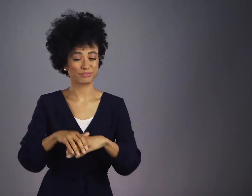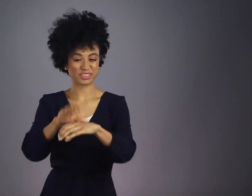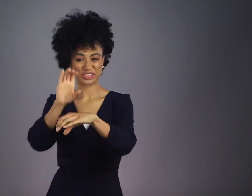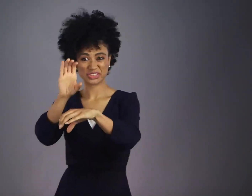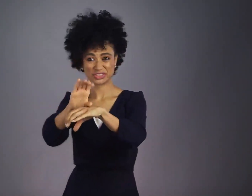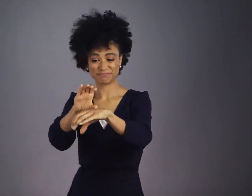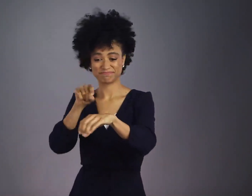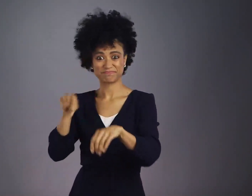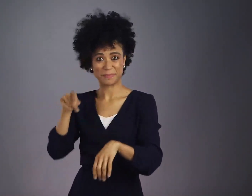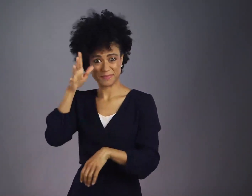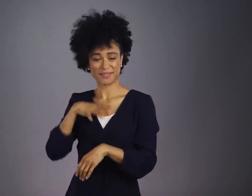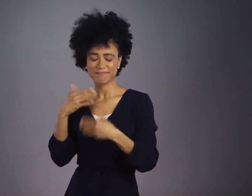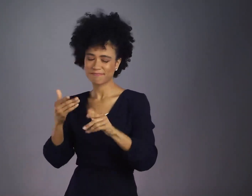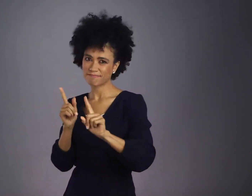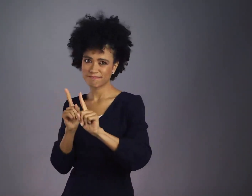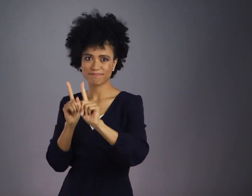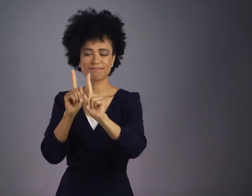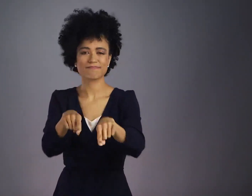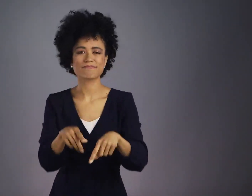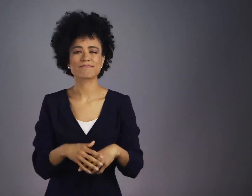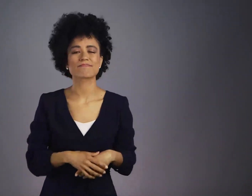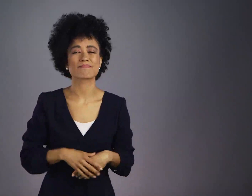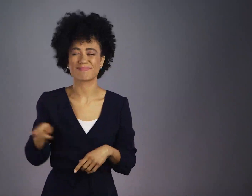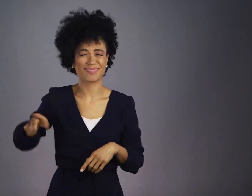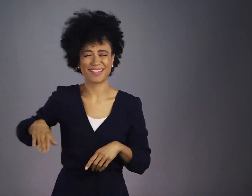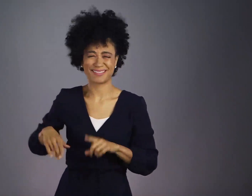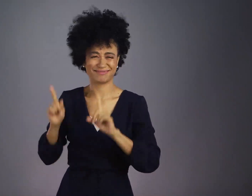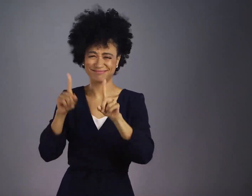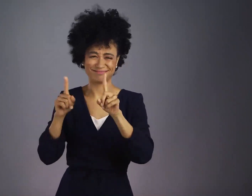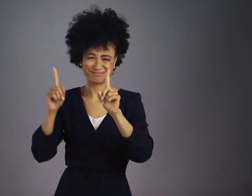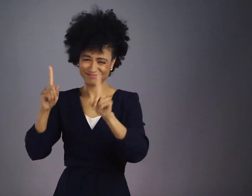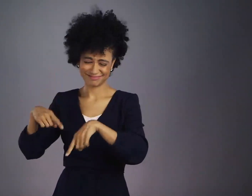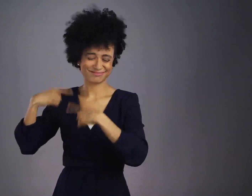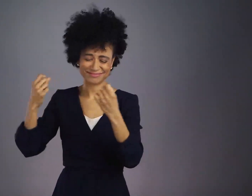He attended church for the ﬁrst time in many years.